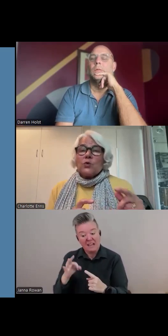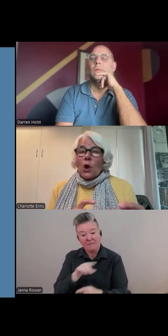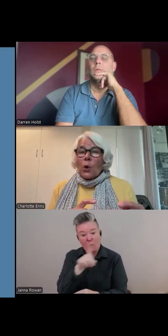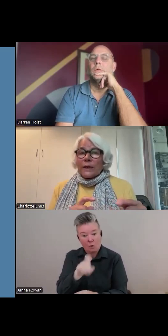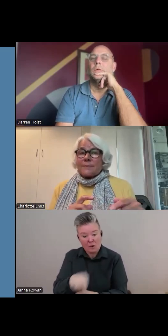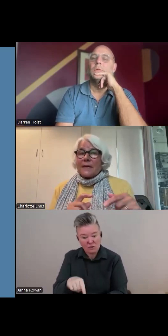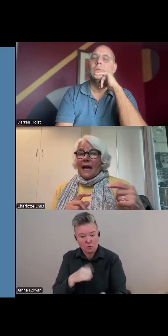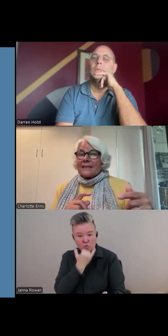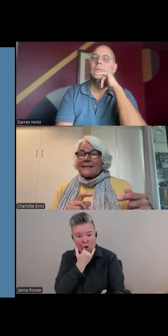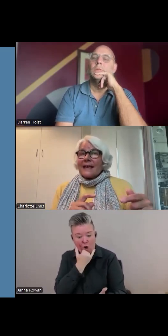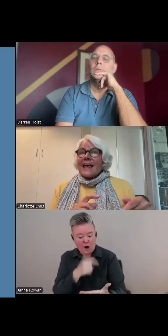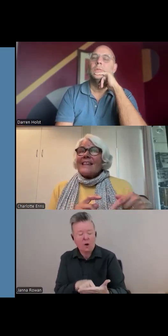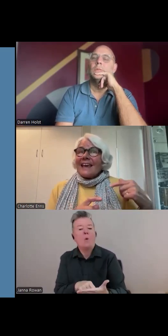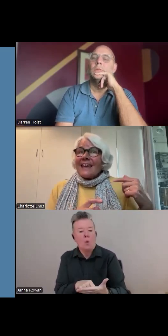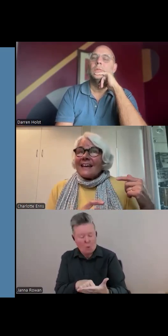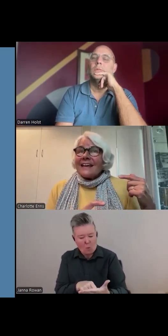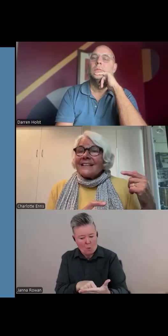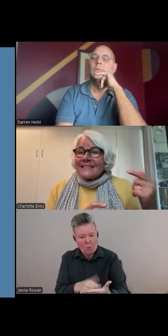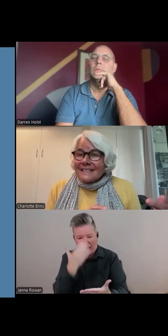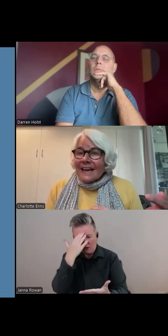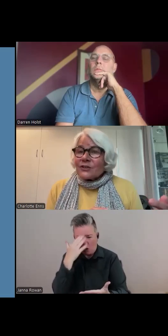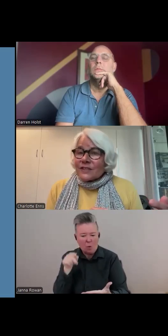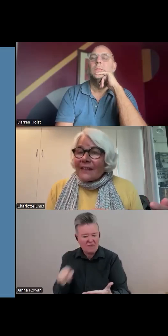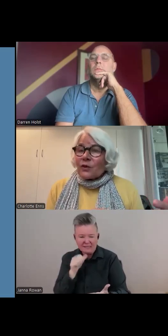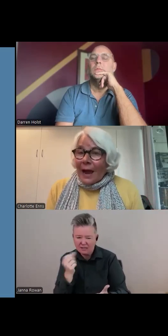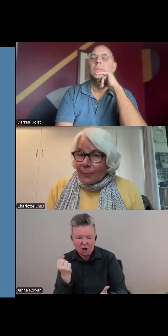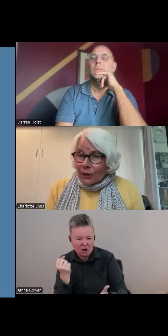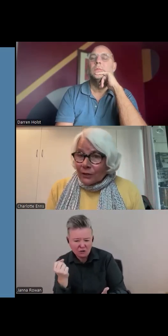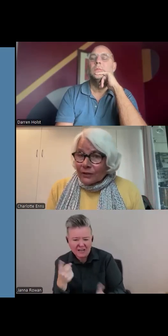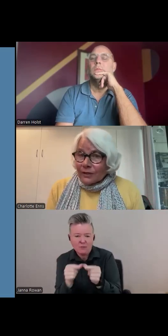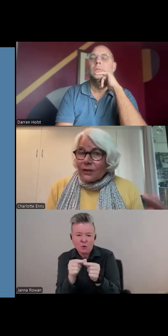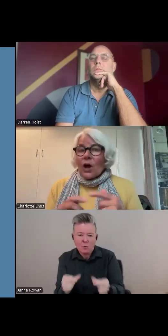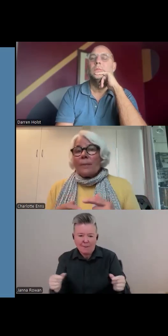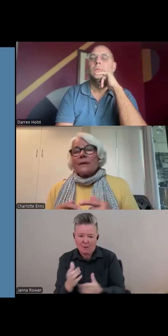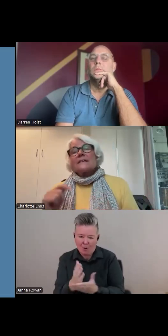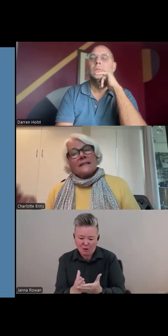you know it's because they didn't understand the grammar, not because they didn't